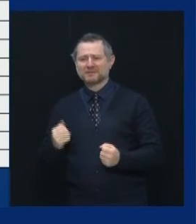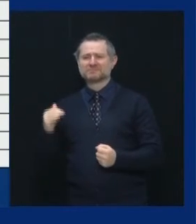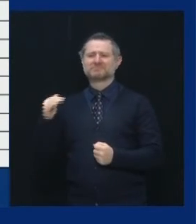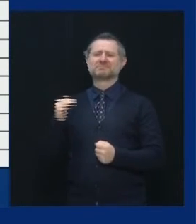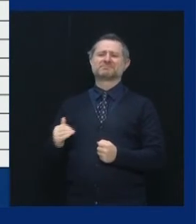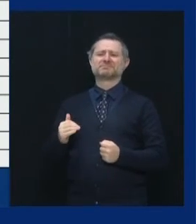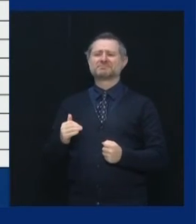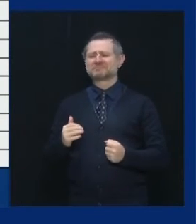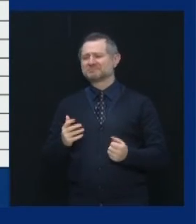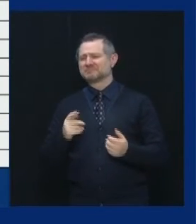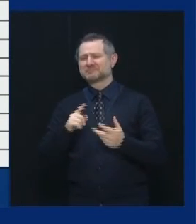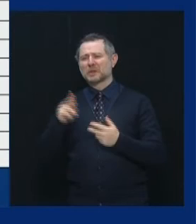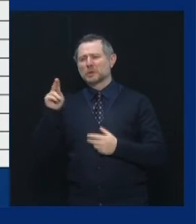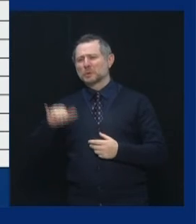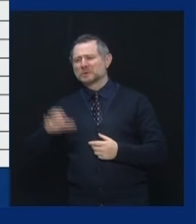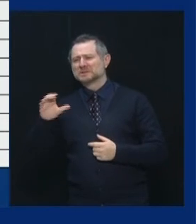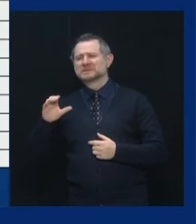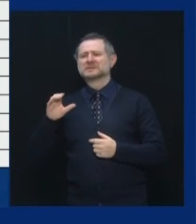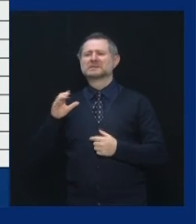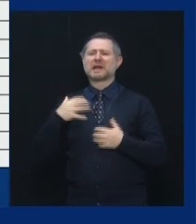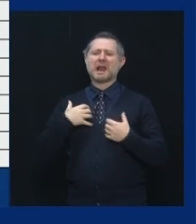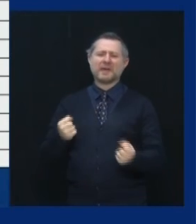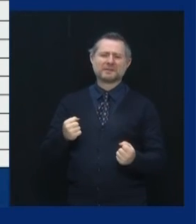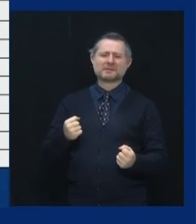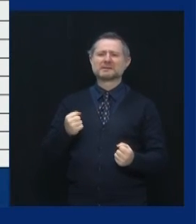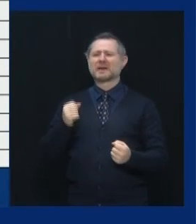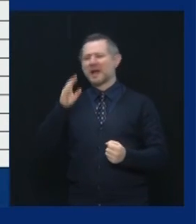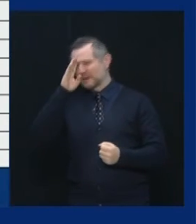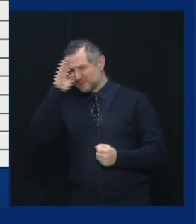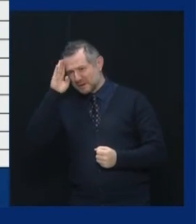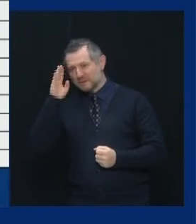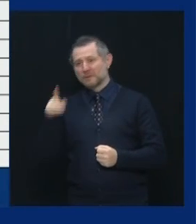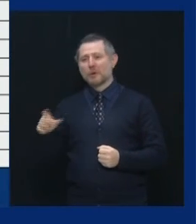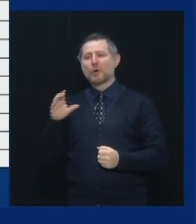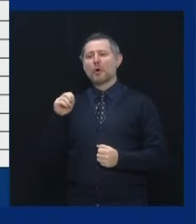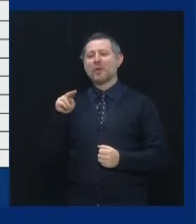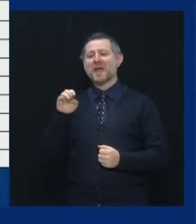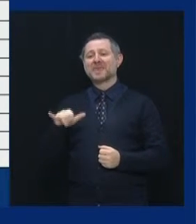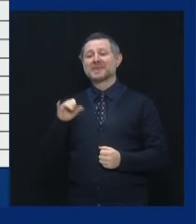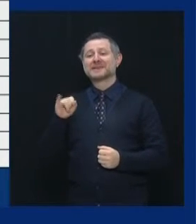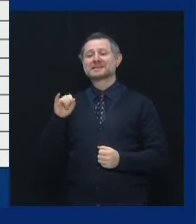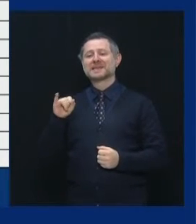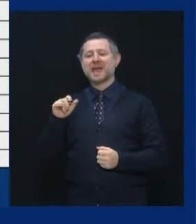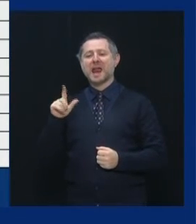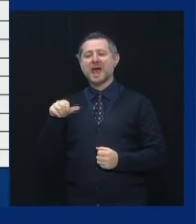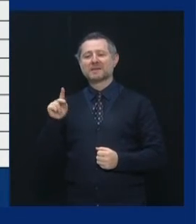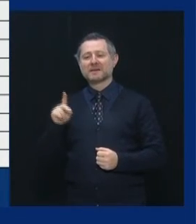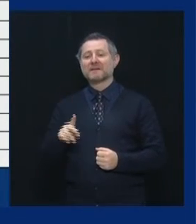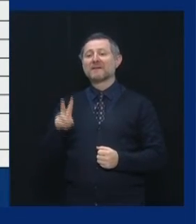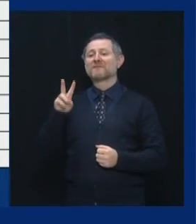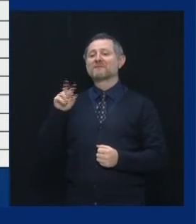CATHOLIC HEALTH ST. JOSEPH'S, CATHOLIC HEALTH 33.